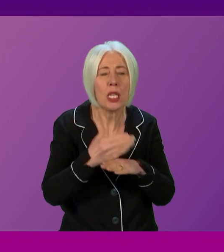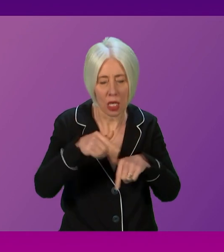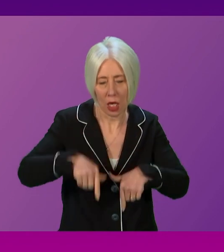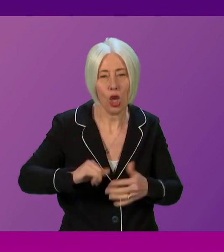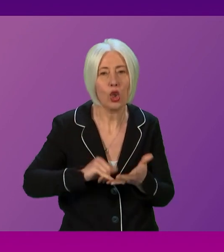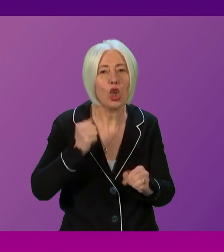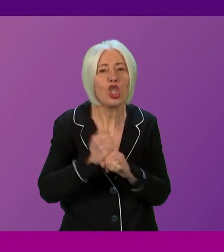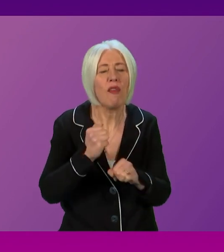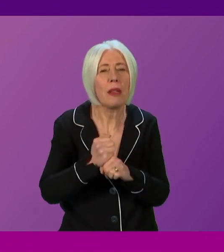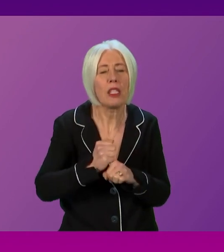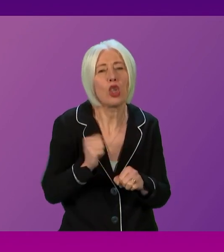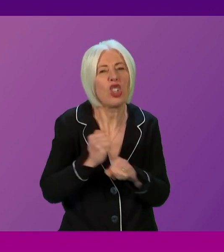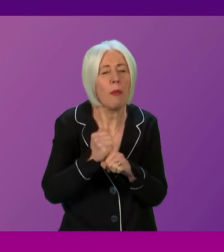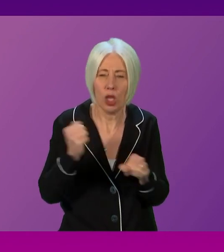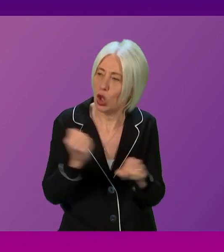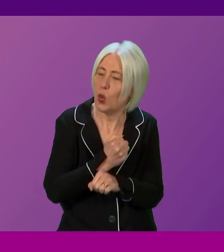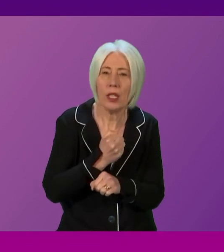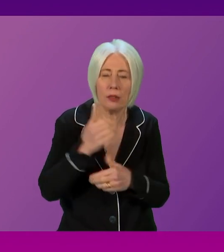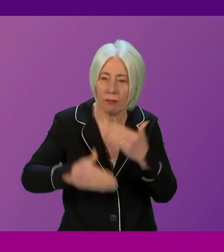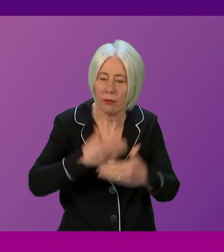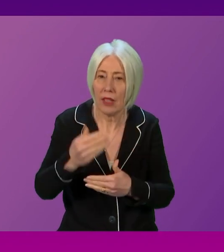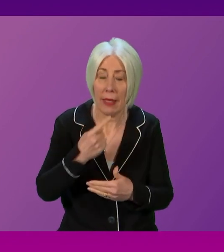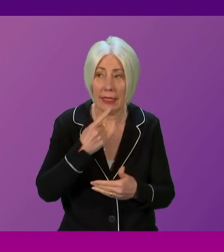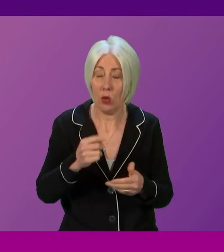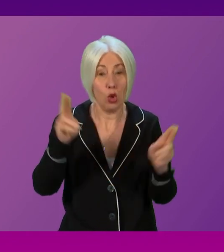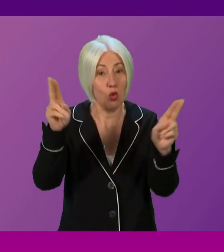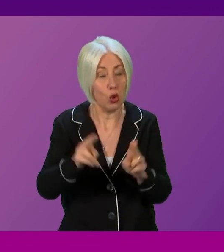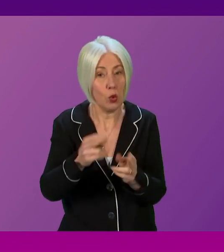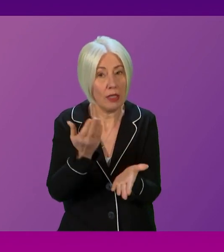is taking, and he then pointed to reduced demand for accident and emergency services,